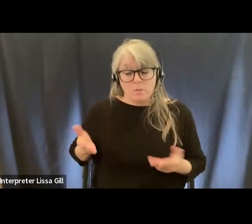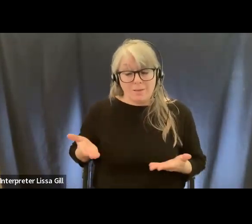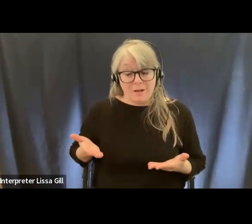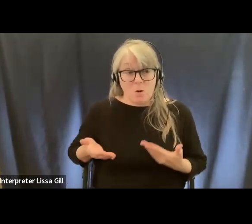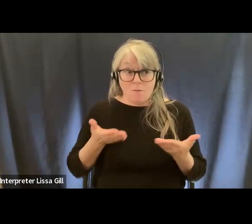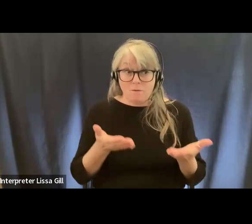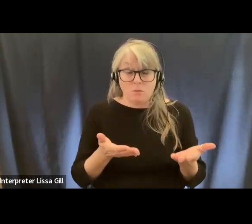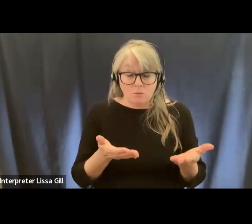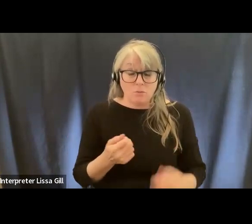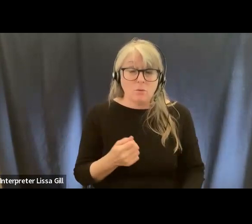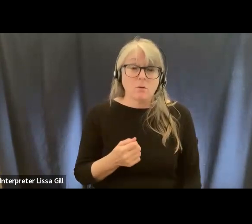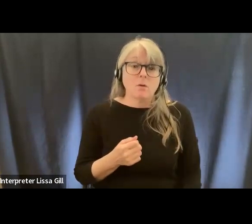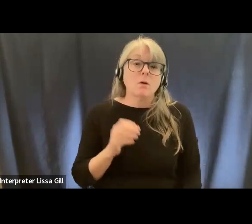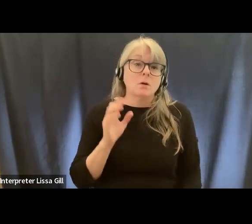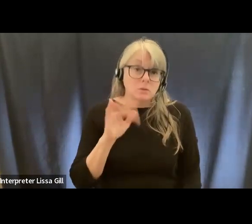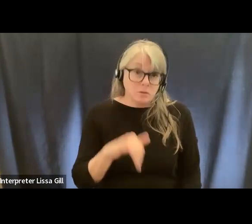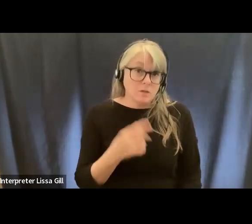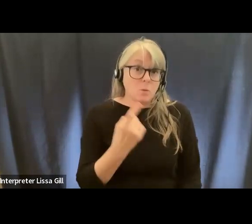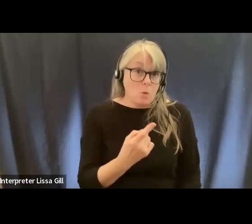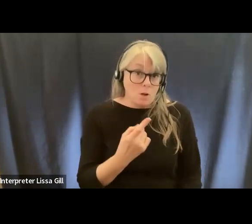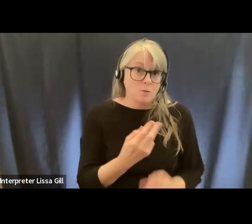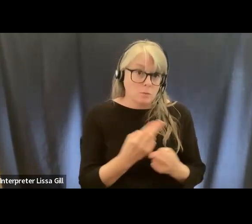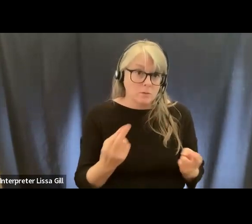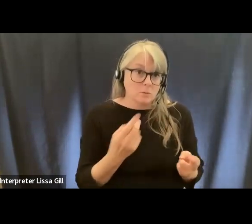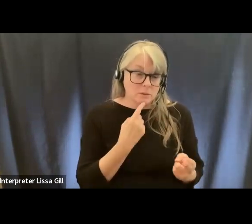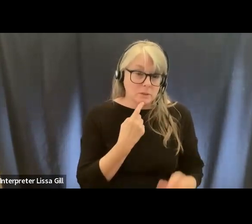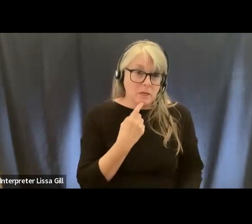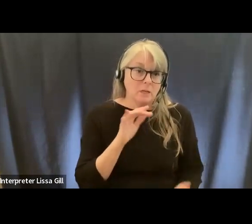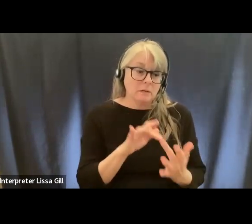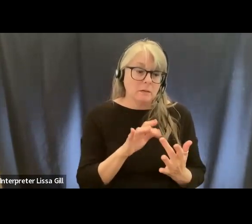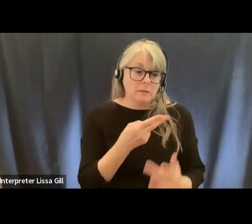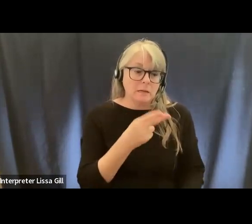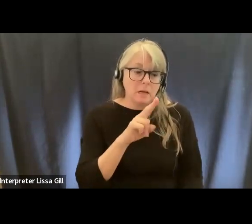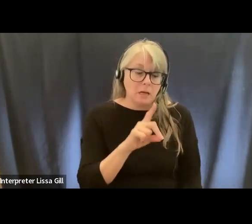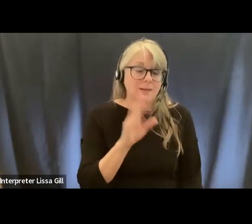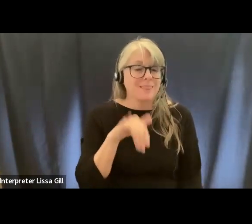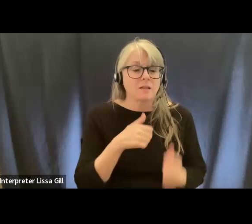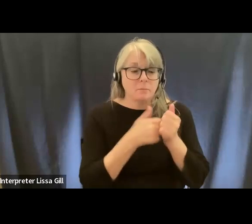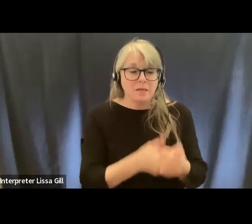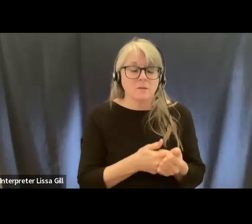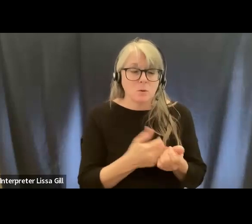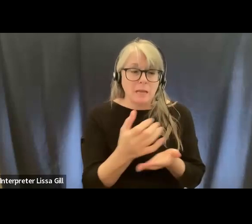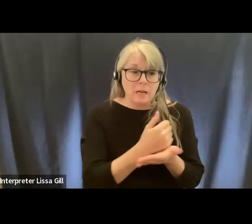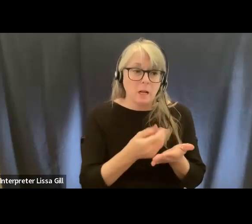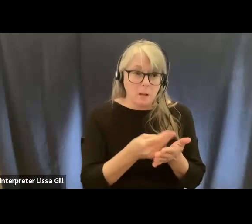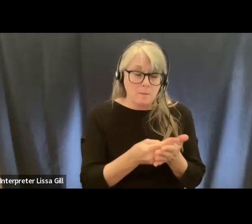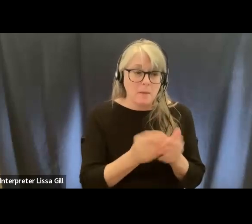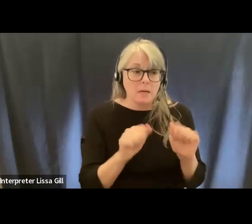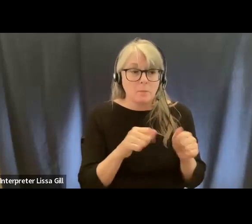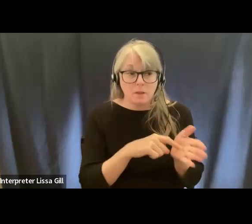So that would be one resource I would say because I know that is based off of your income and your ability to pay.